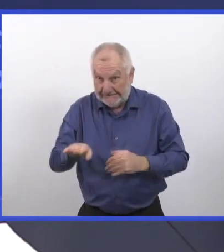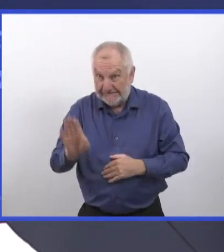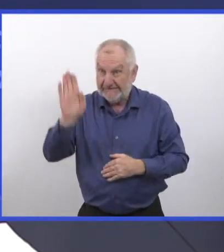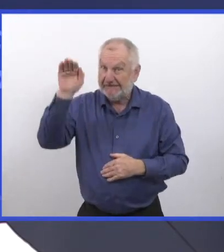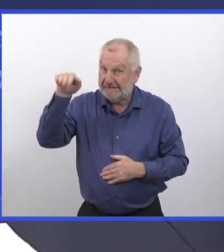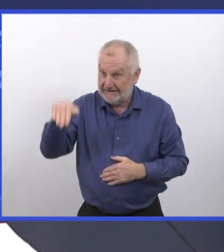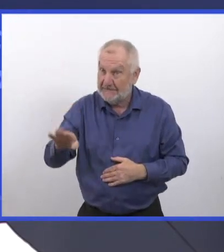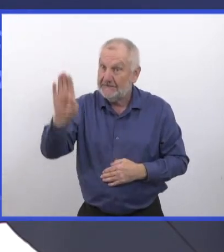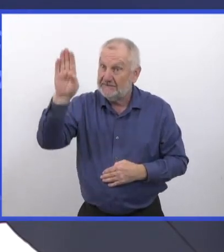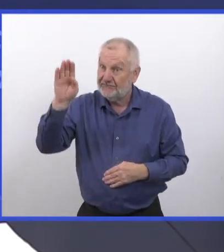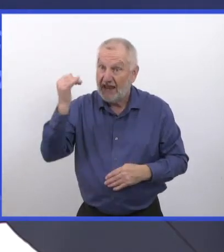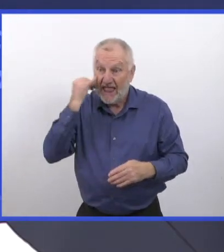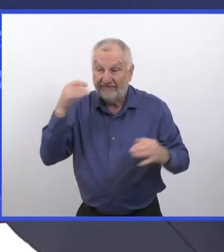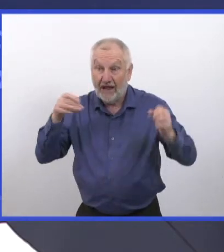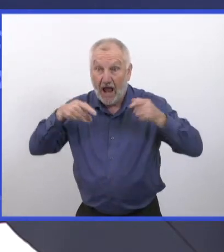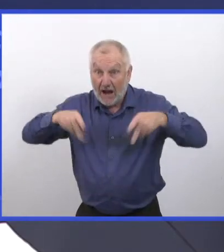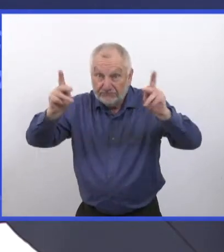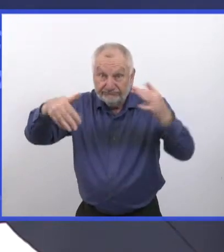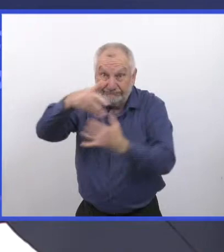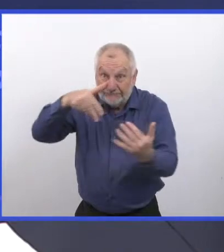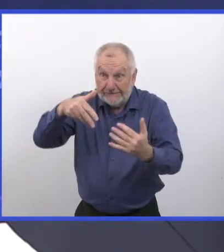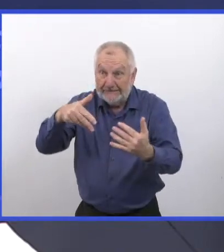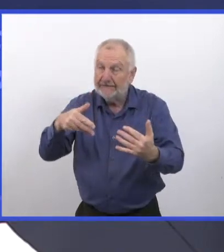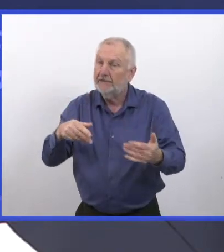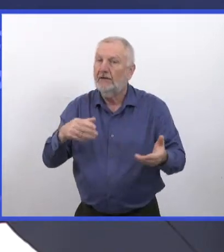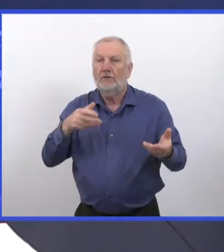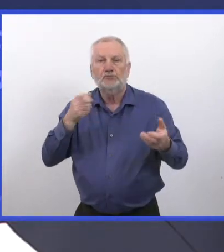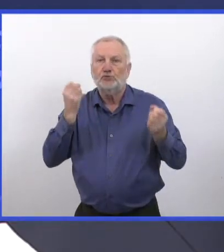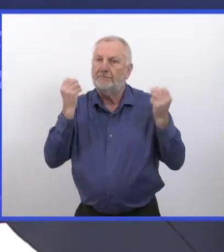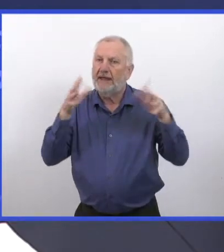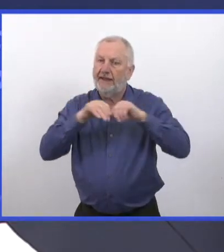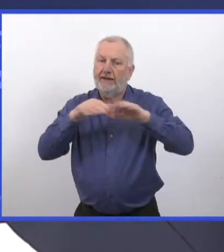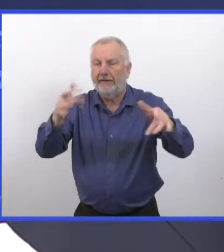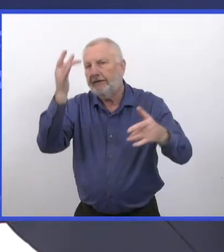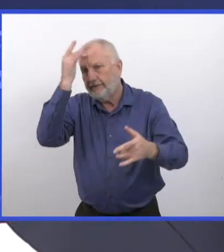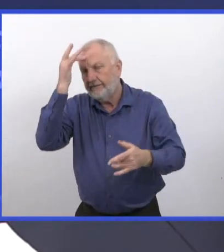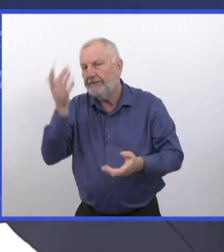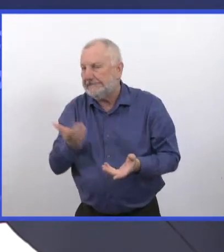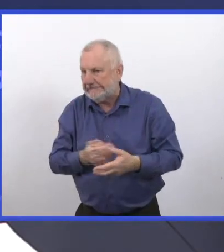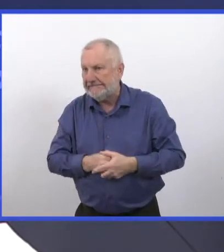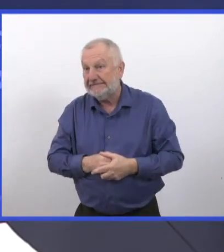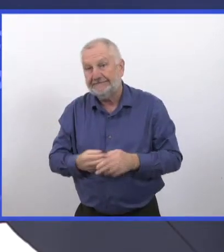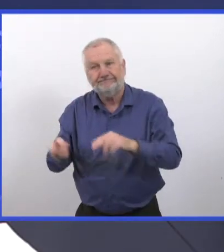So there is that focus on those individuals to try to protect those individuals as much as possible.